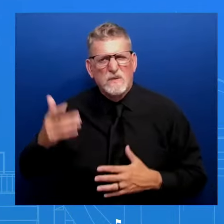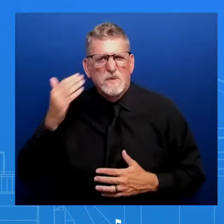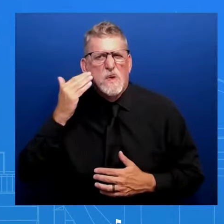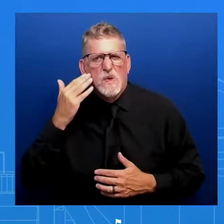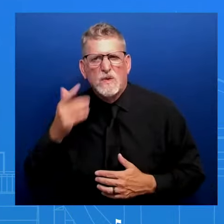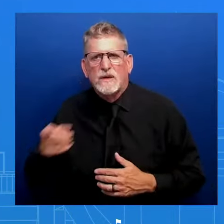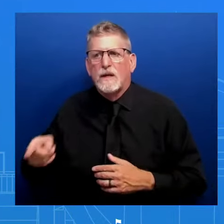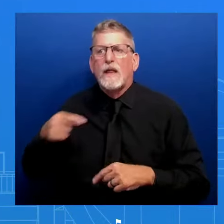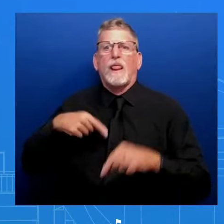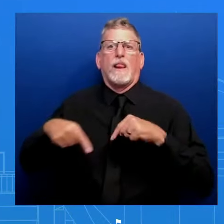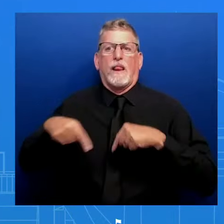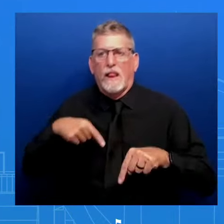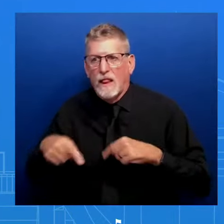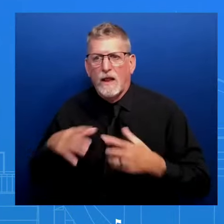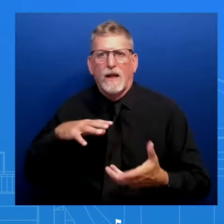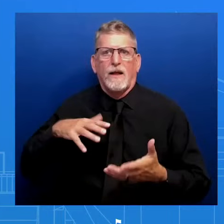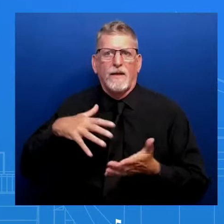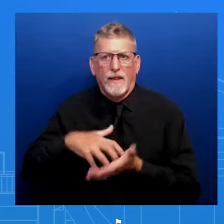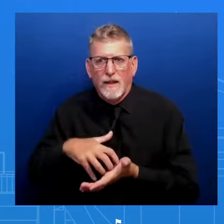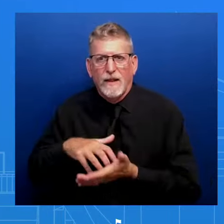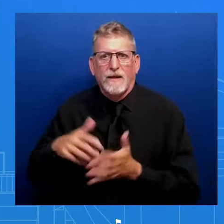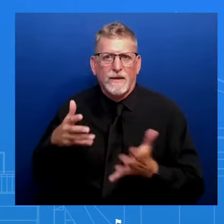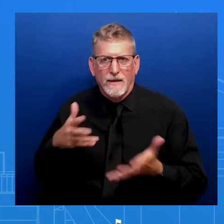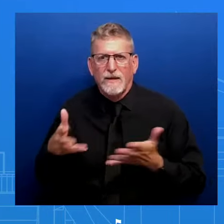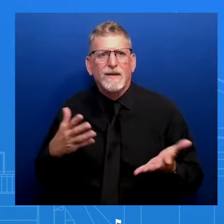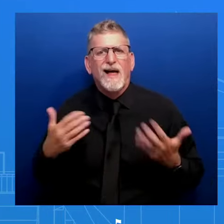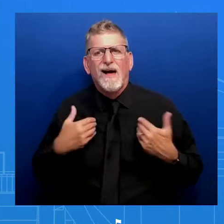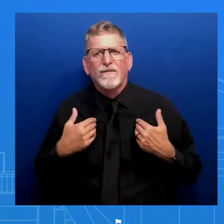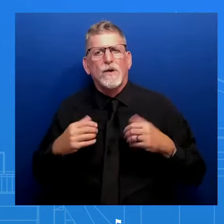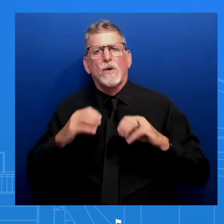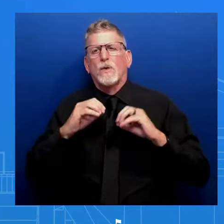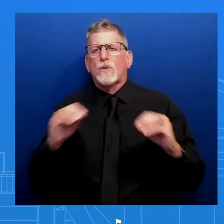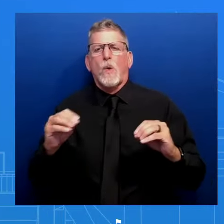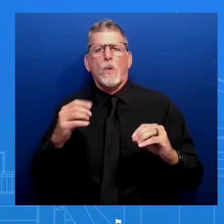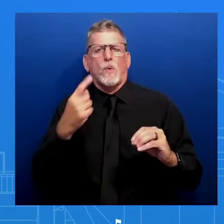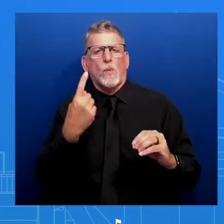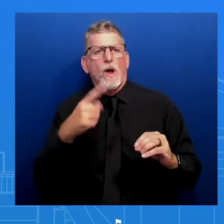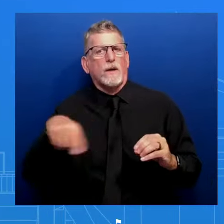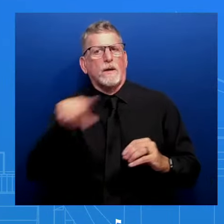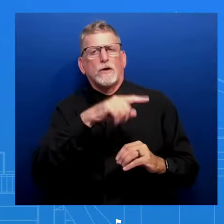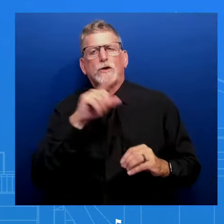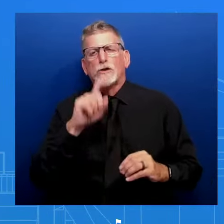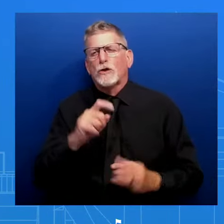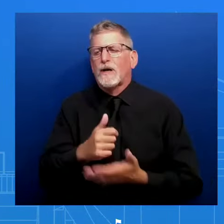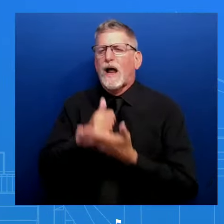nobody should be helping Mr. Putin kill more Ukrainians. But the fact that he's reaching out to North Korea,